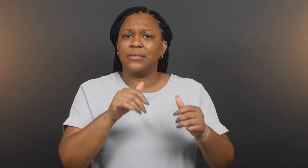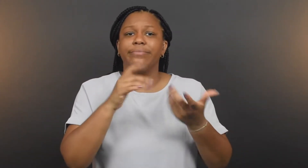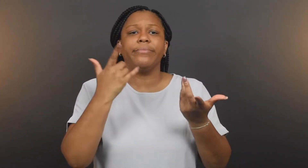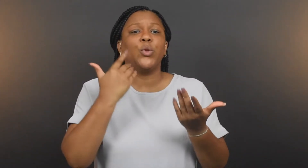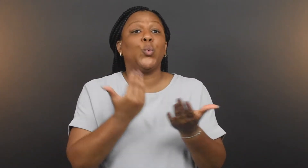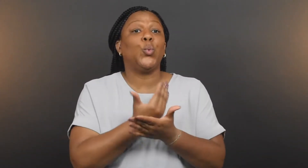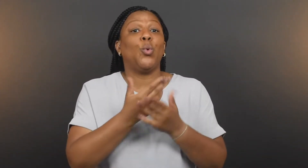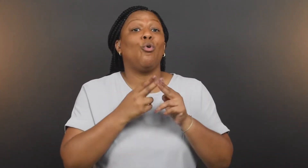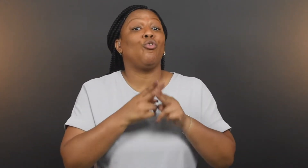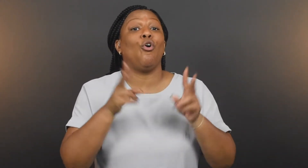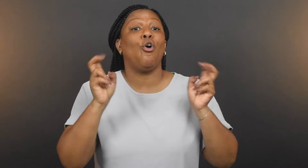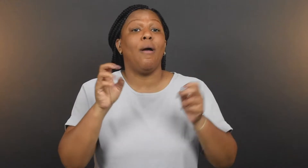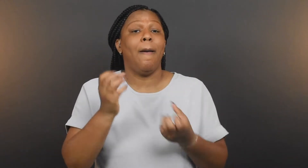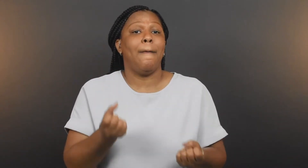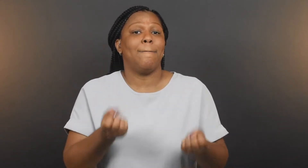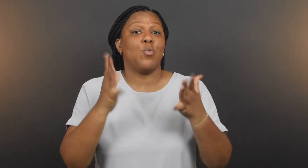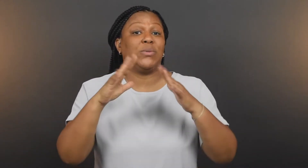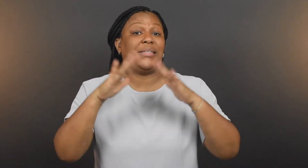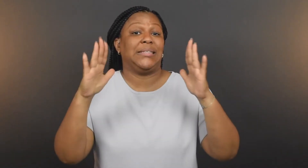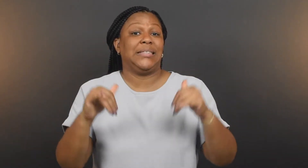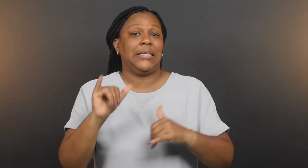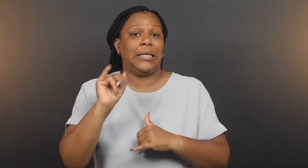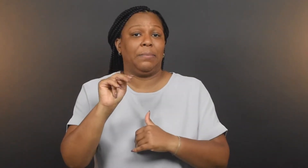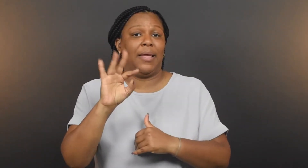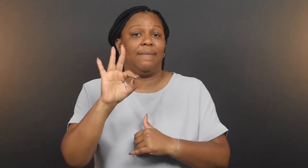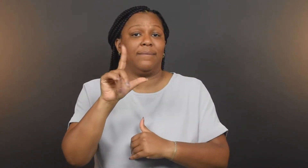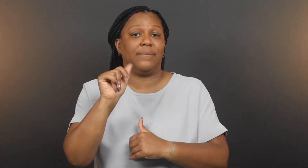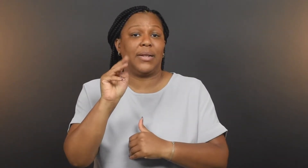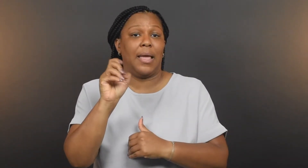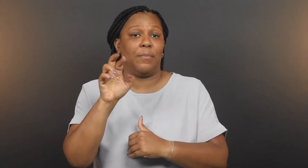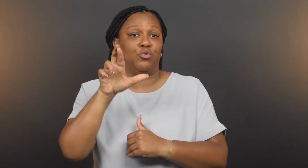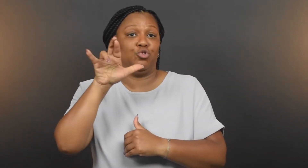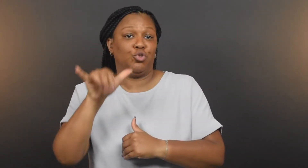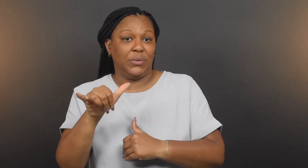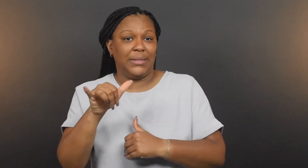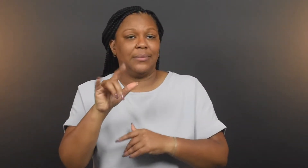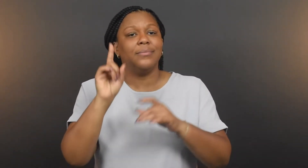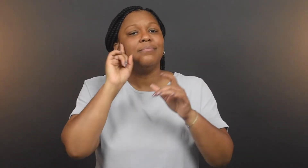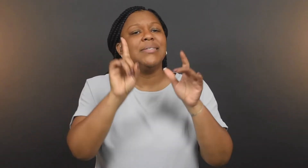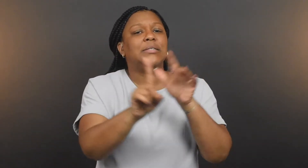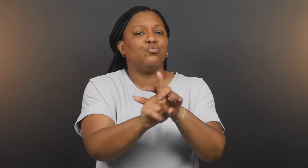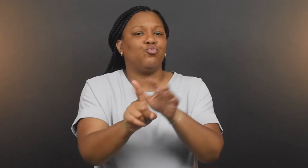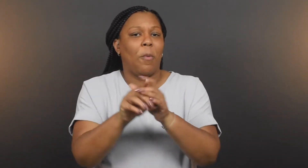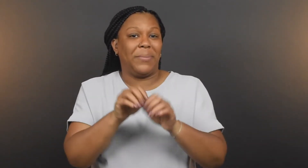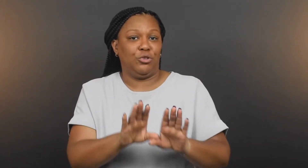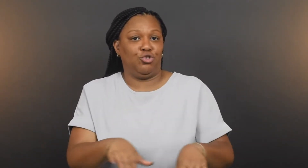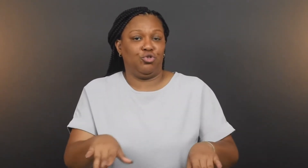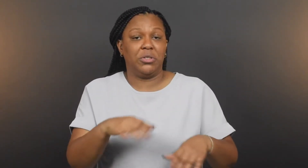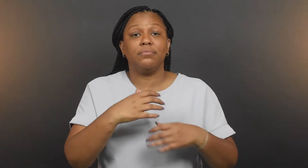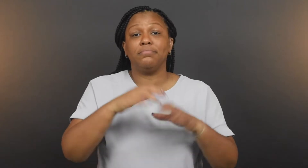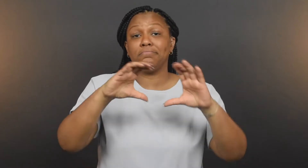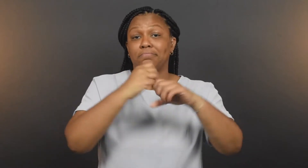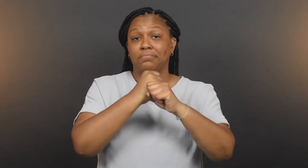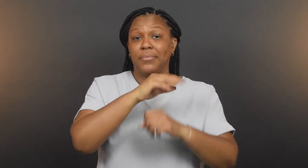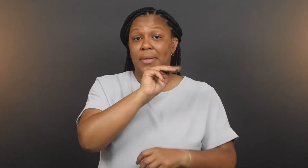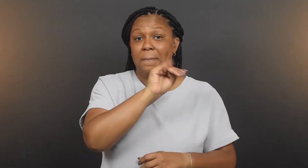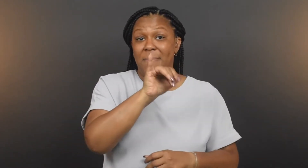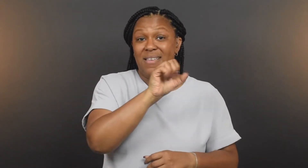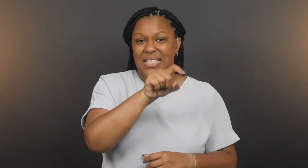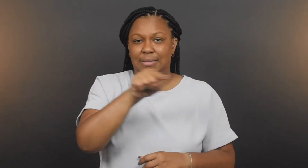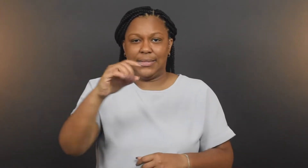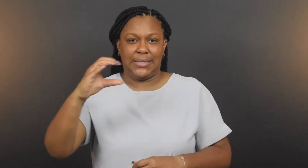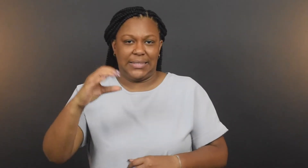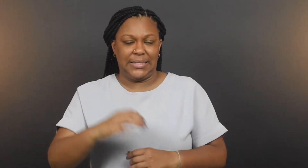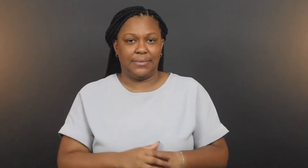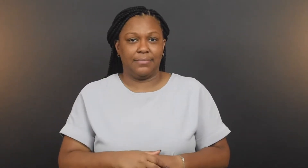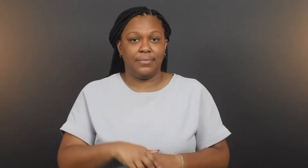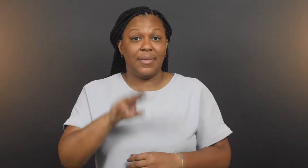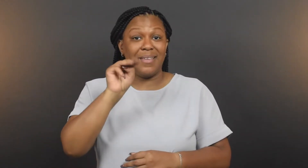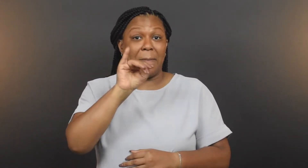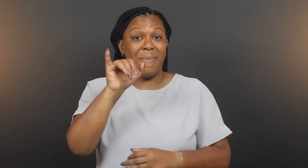down with what’s now known as multisystem inflammatory syndrome in children (MIS-C).